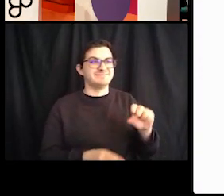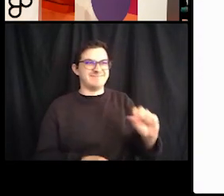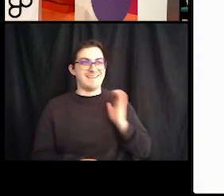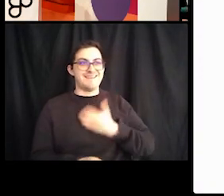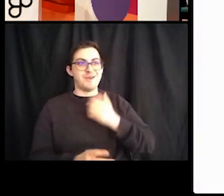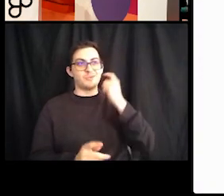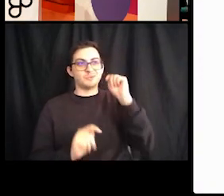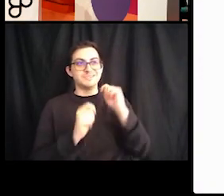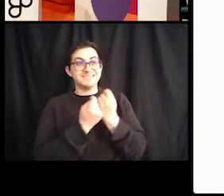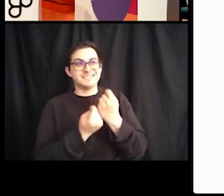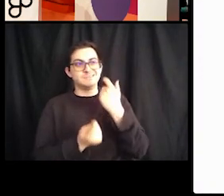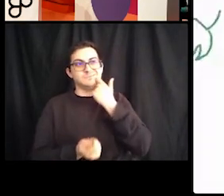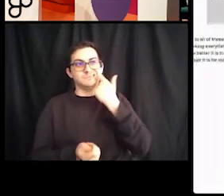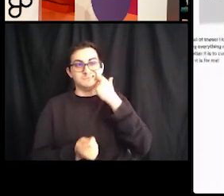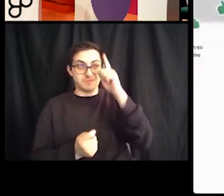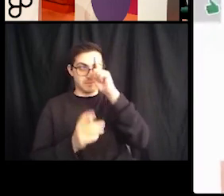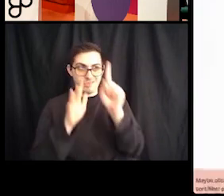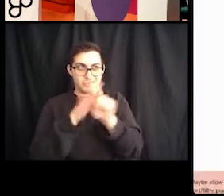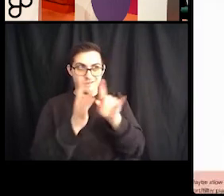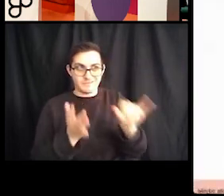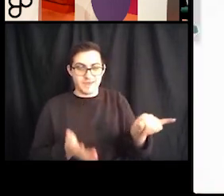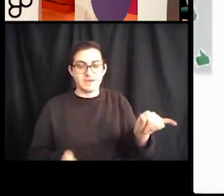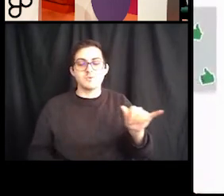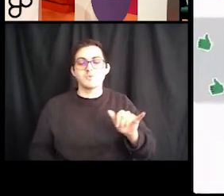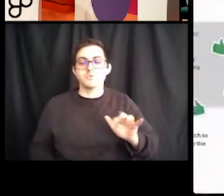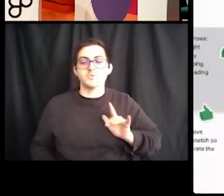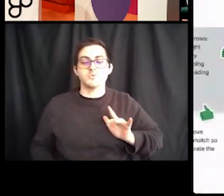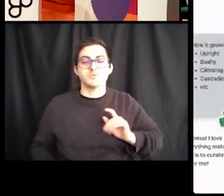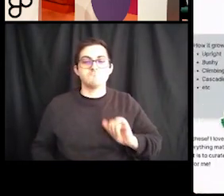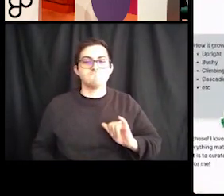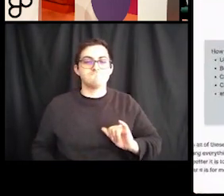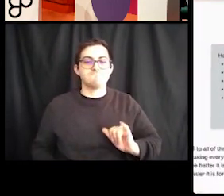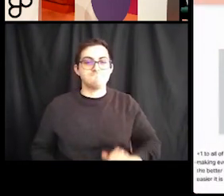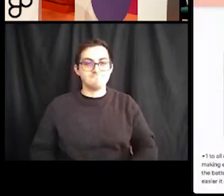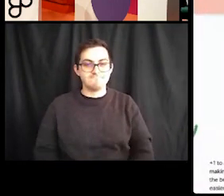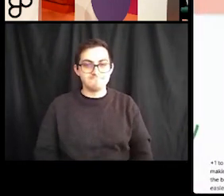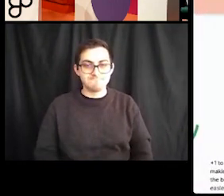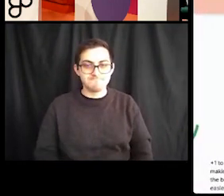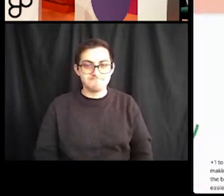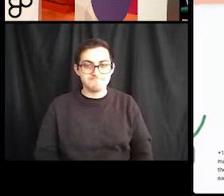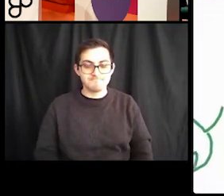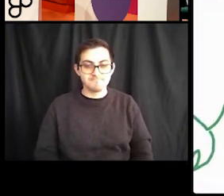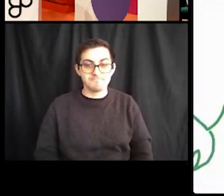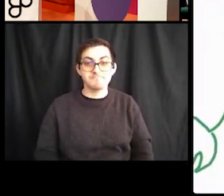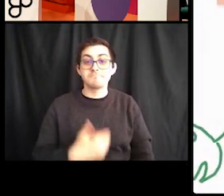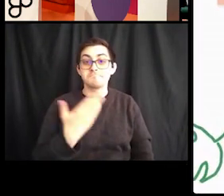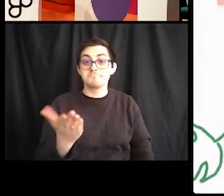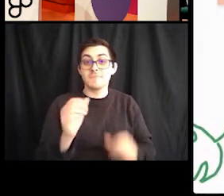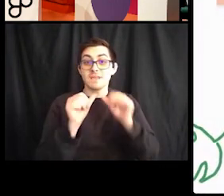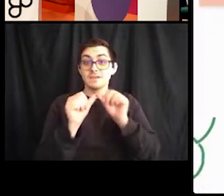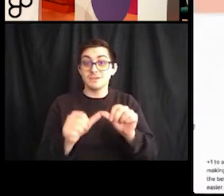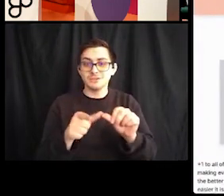Look at all the ideas that we have. This is really good, I'd like to call out and highlight